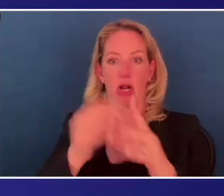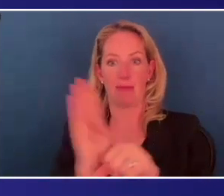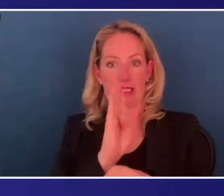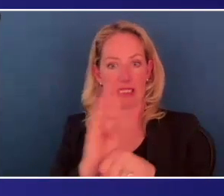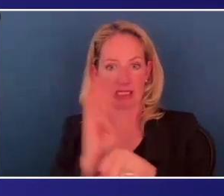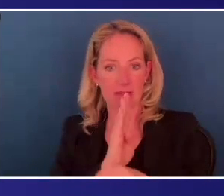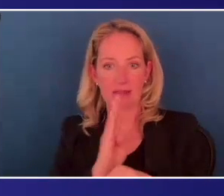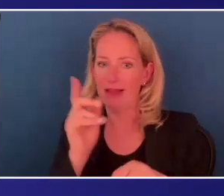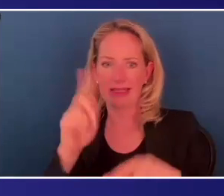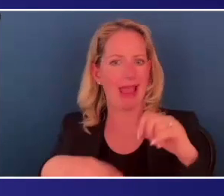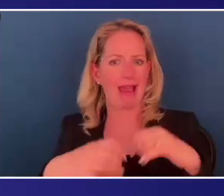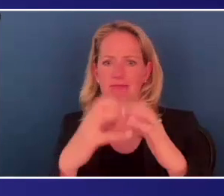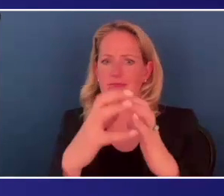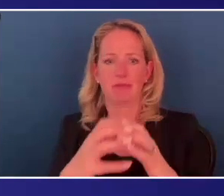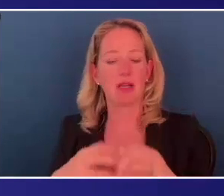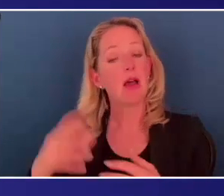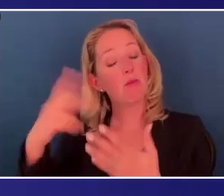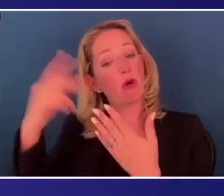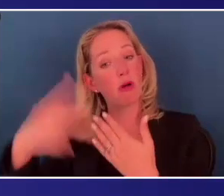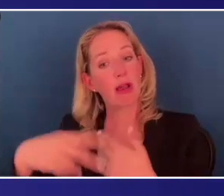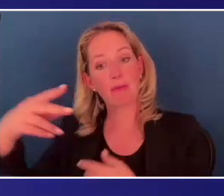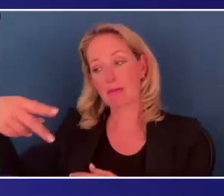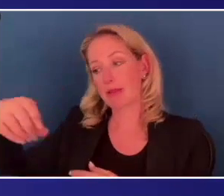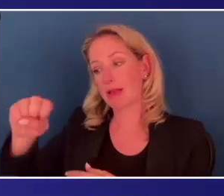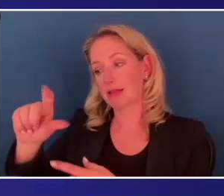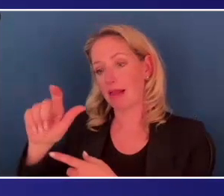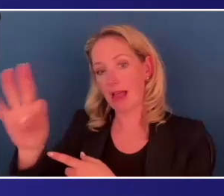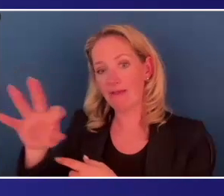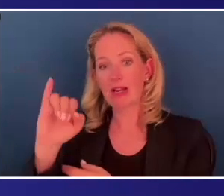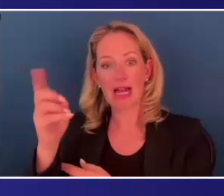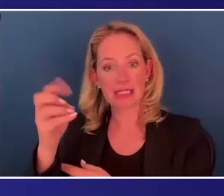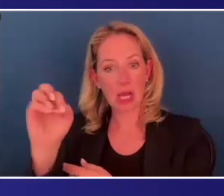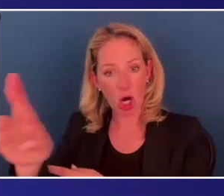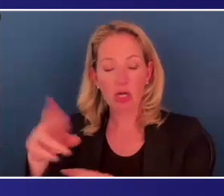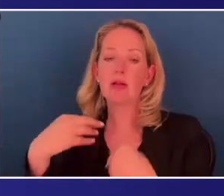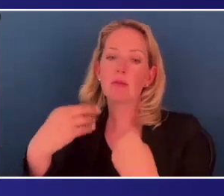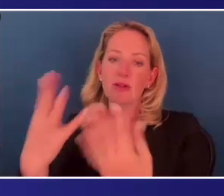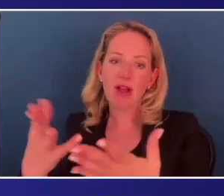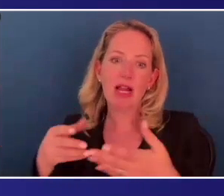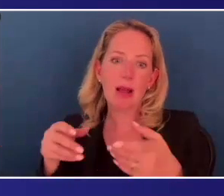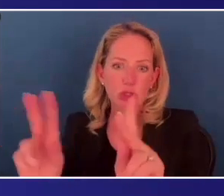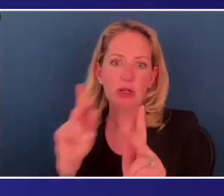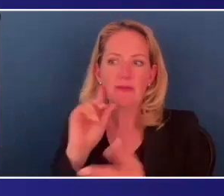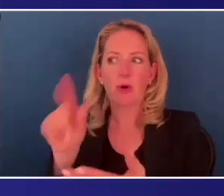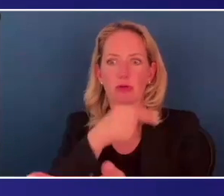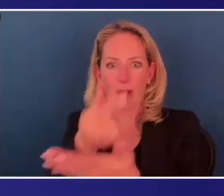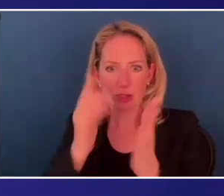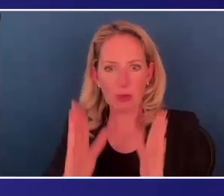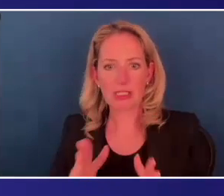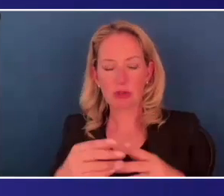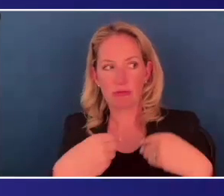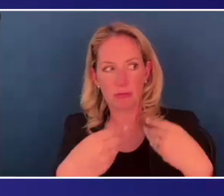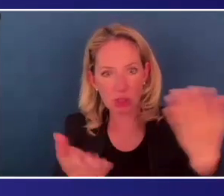Programs like PSLF and audio give graduates the chance to serve communities, whether in education, public health.